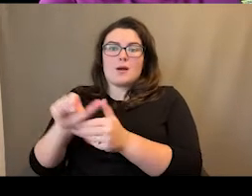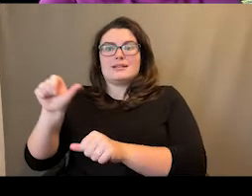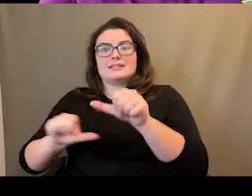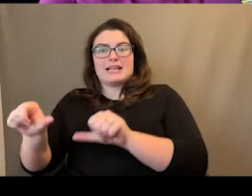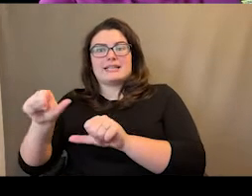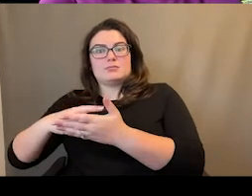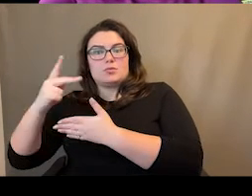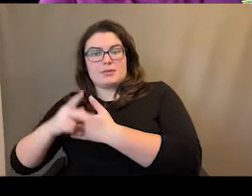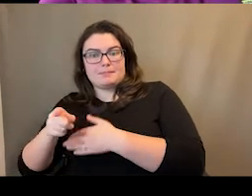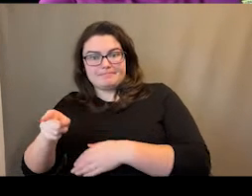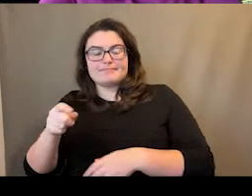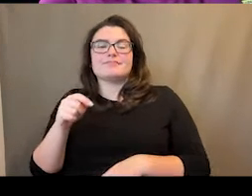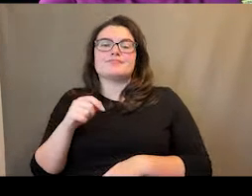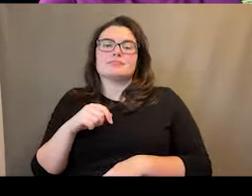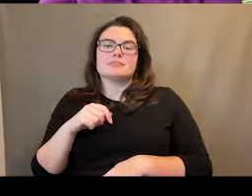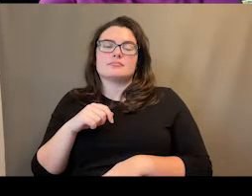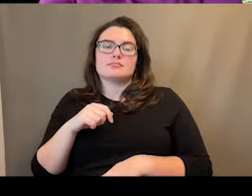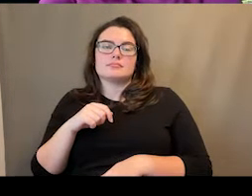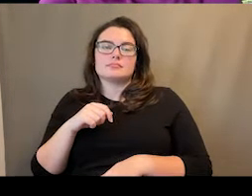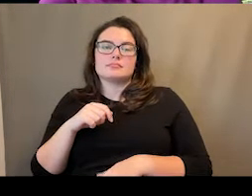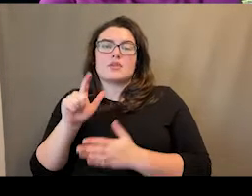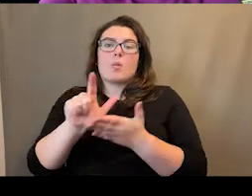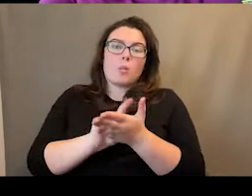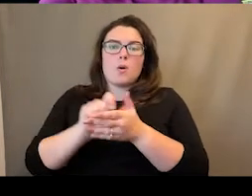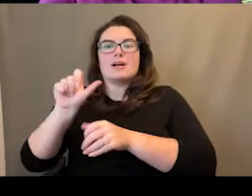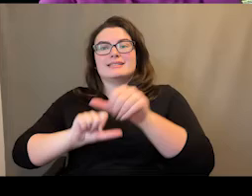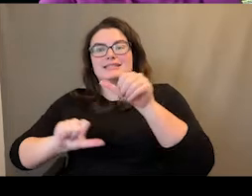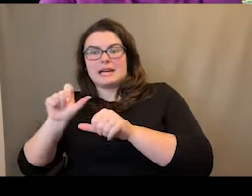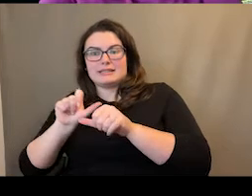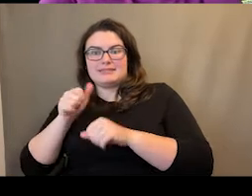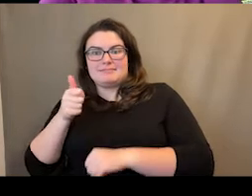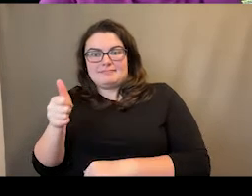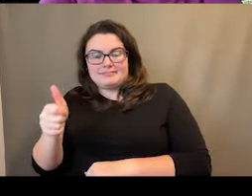is that law and science outsourced